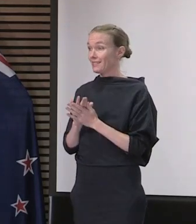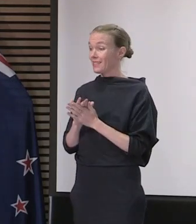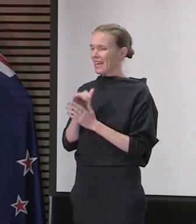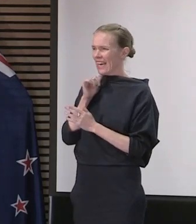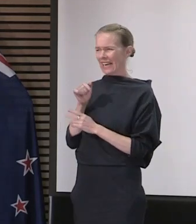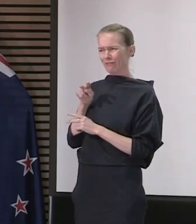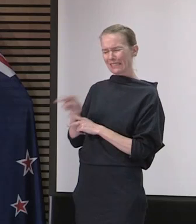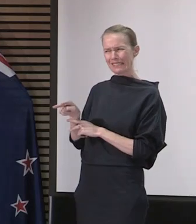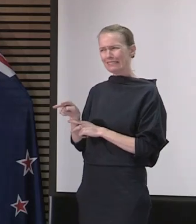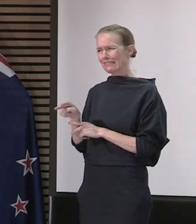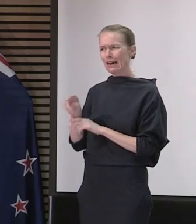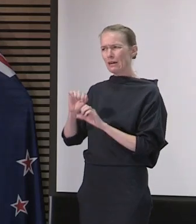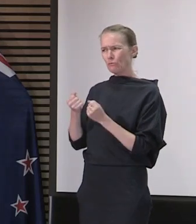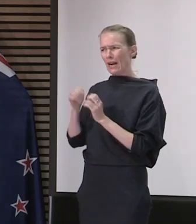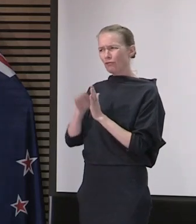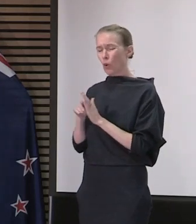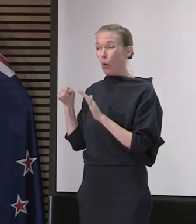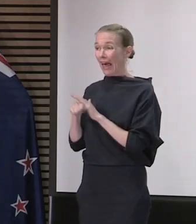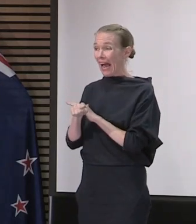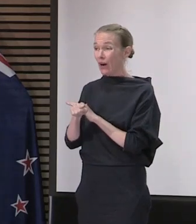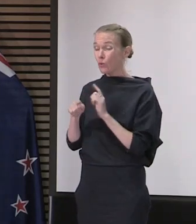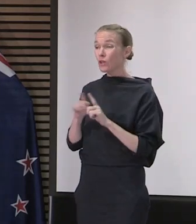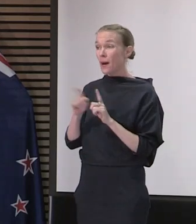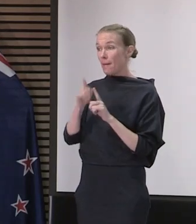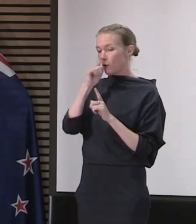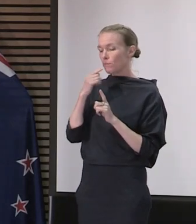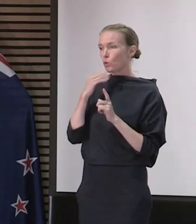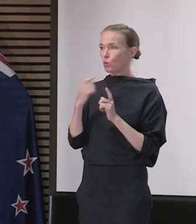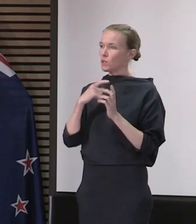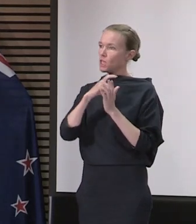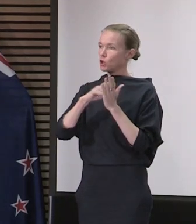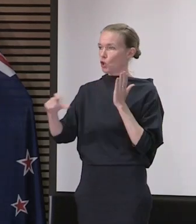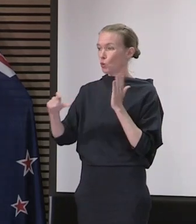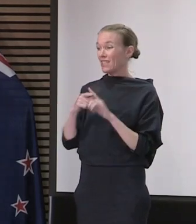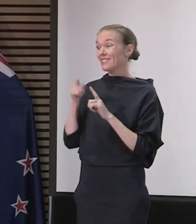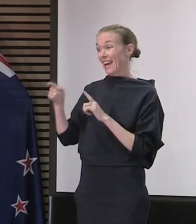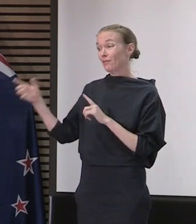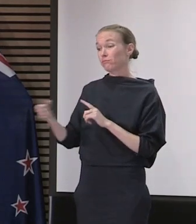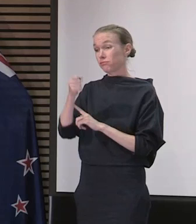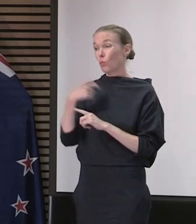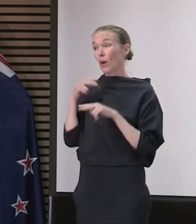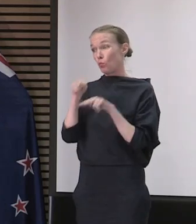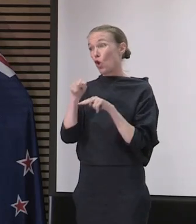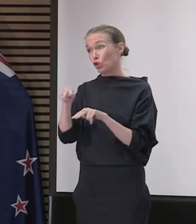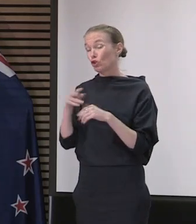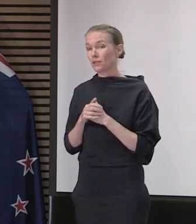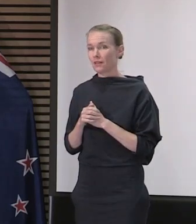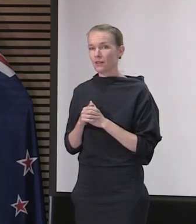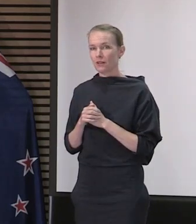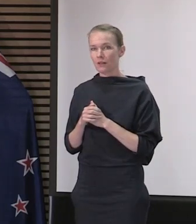opportunity for the medical officer of health to assure a notice and require them to go into supervised self